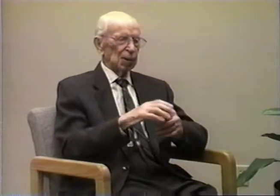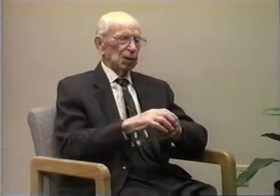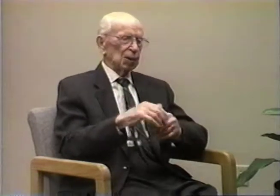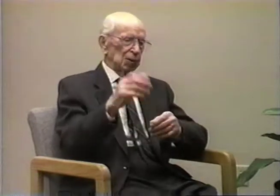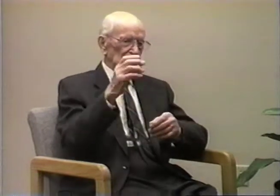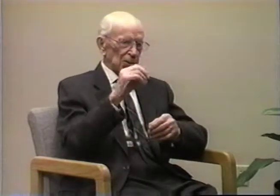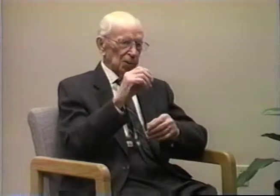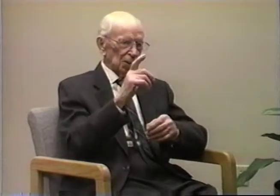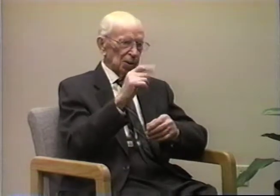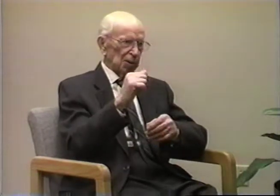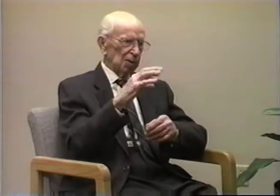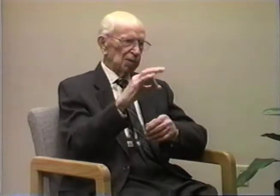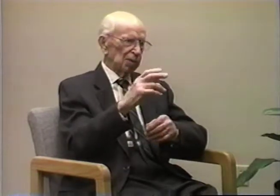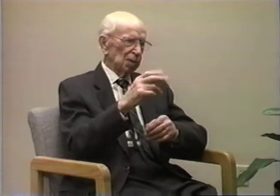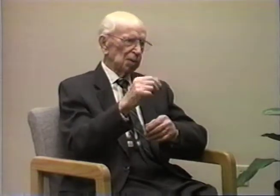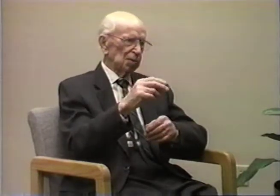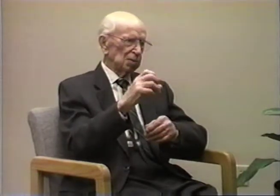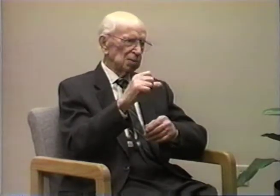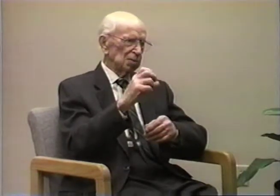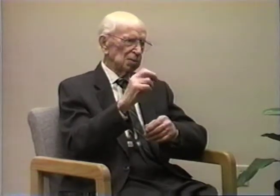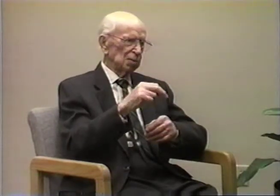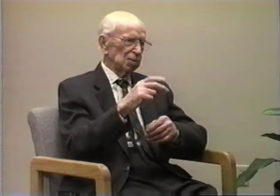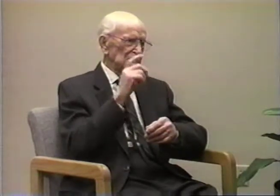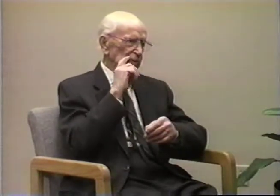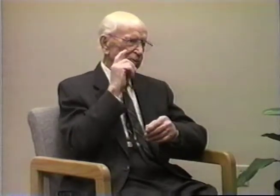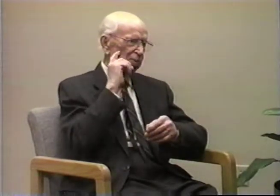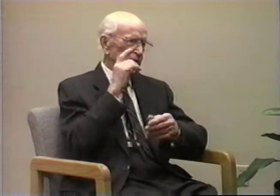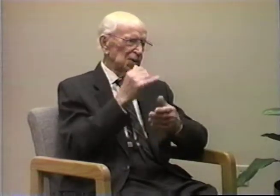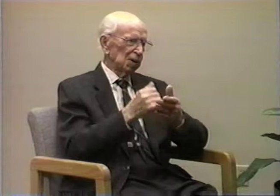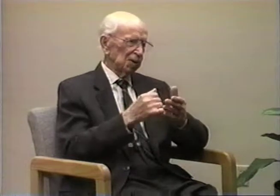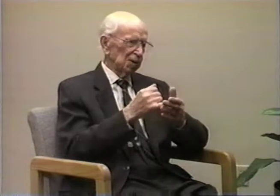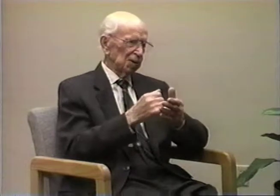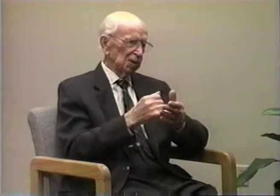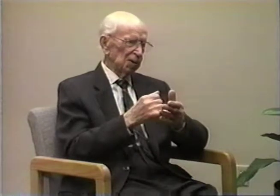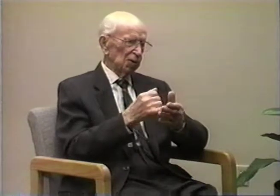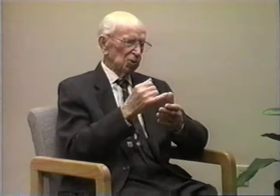This made it very difficult to maintain a sense of community,